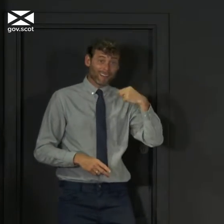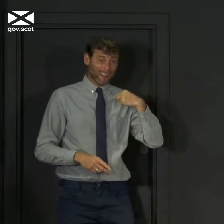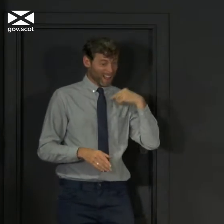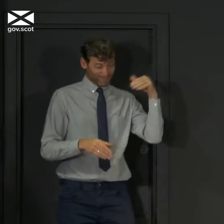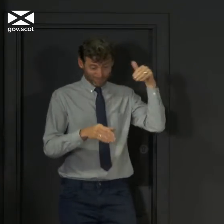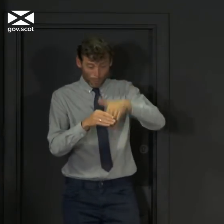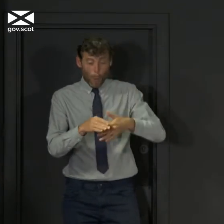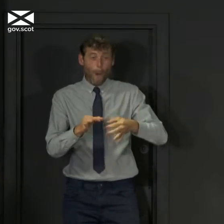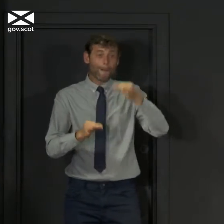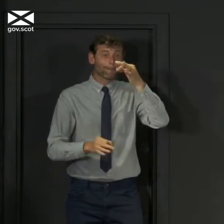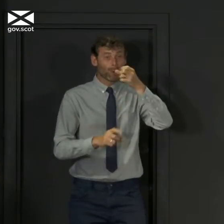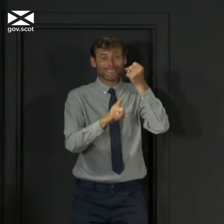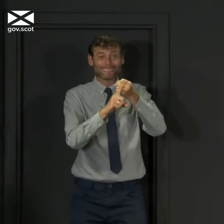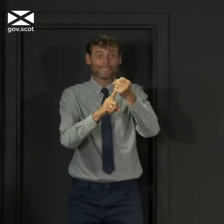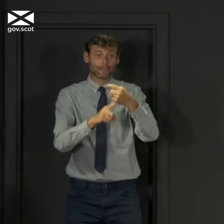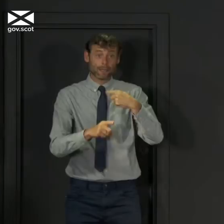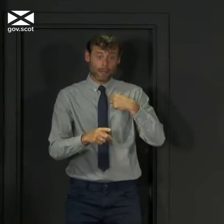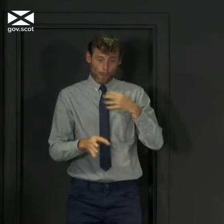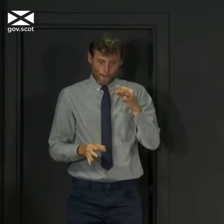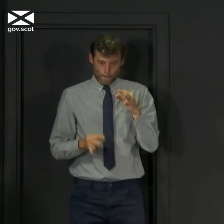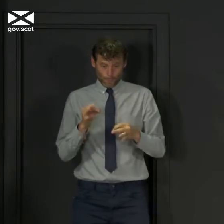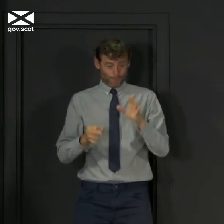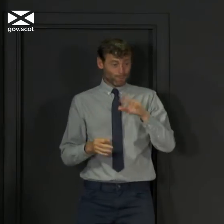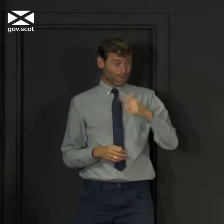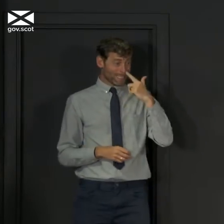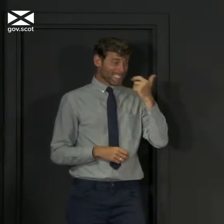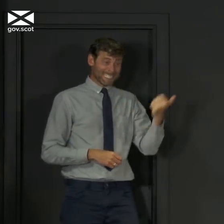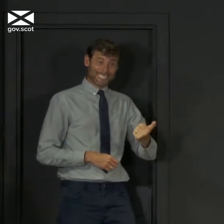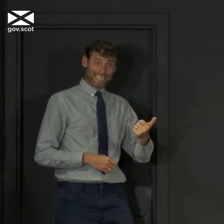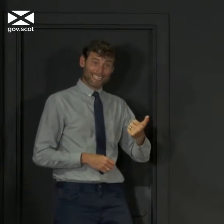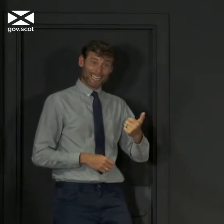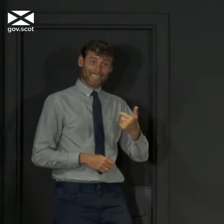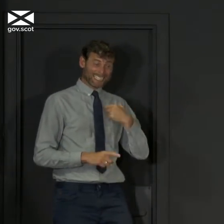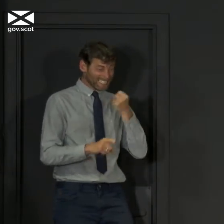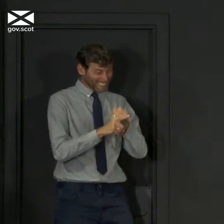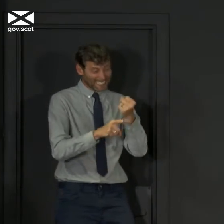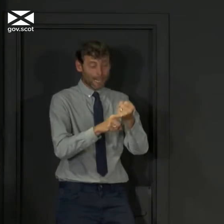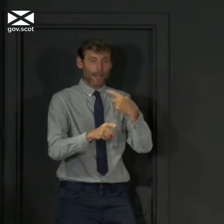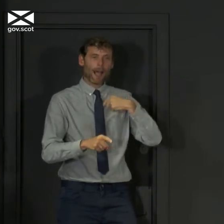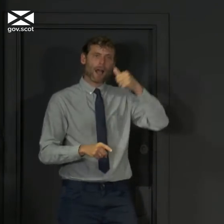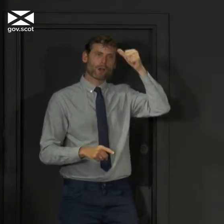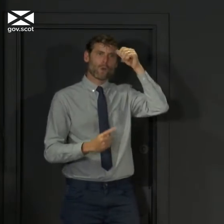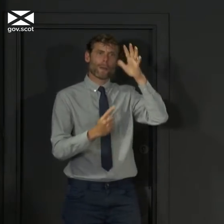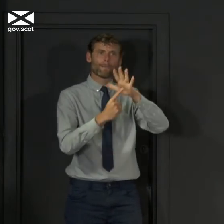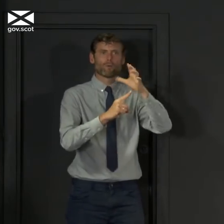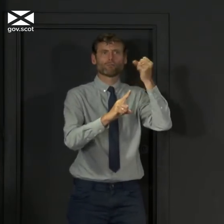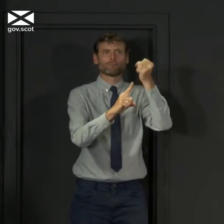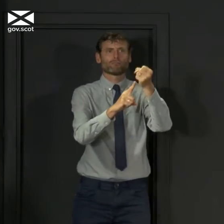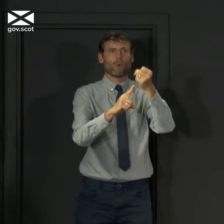old, I am a politician. I know how important protest is, I know how important democratic